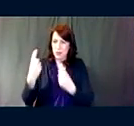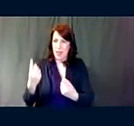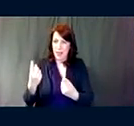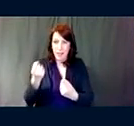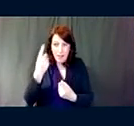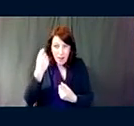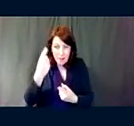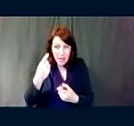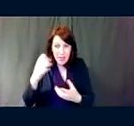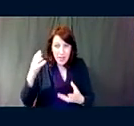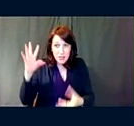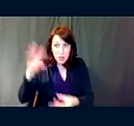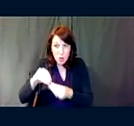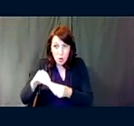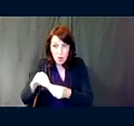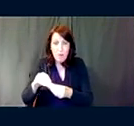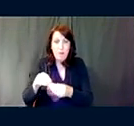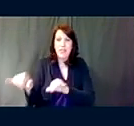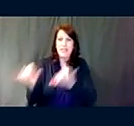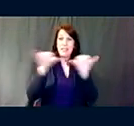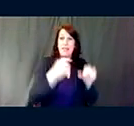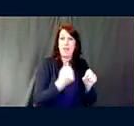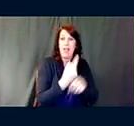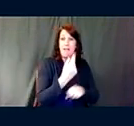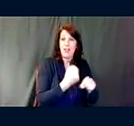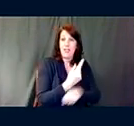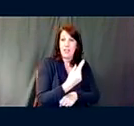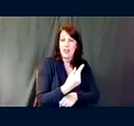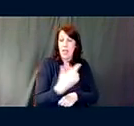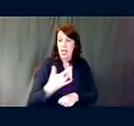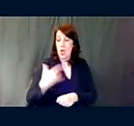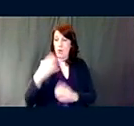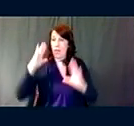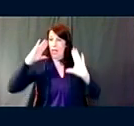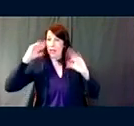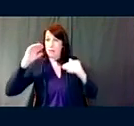TO DATE BUT THAT'S EVERY YEAR, AND WE HOPE AND EXPECT THE